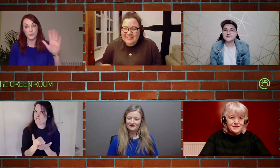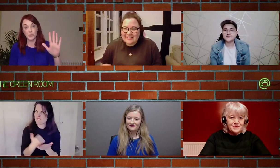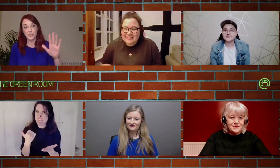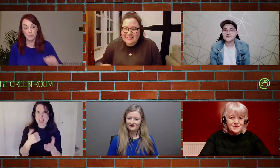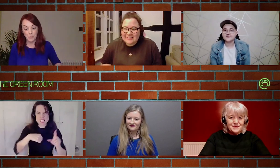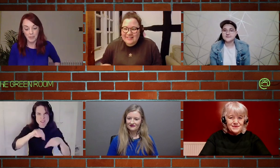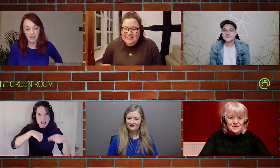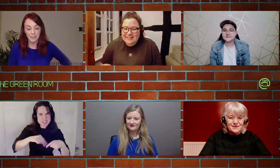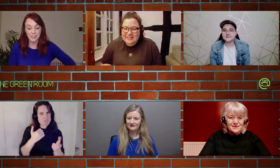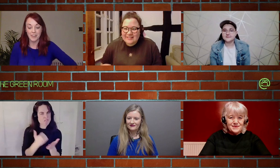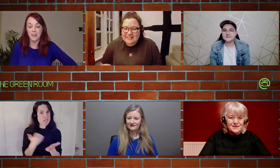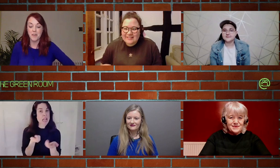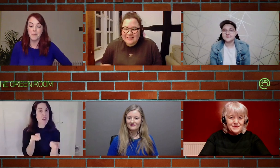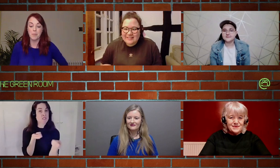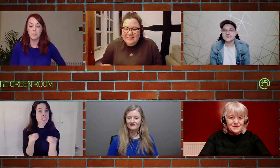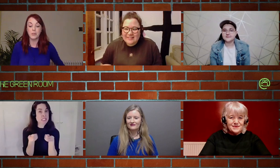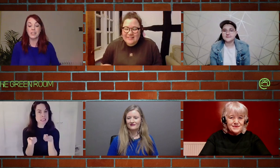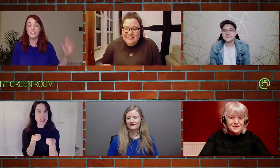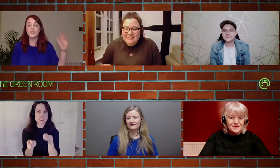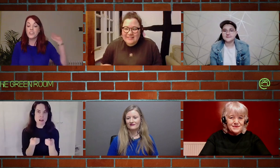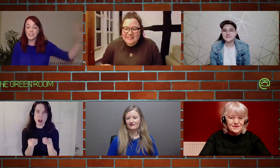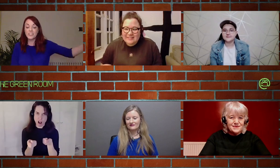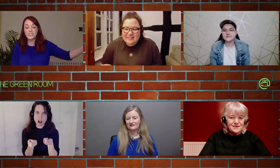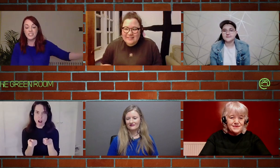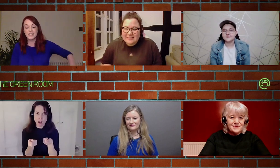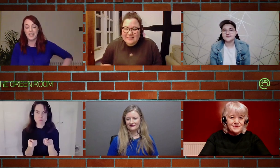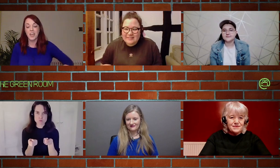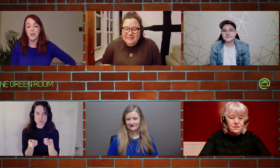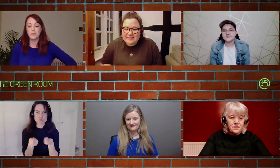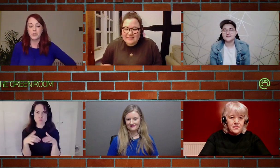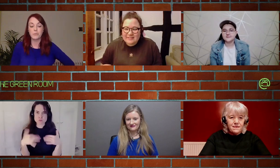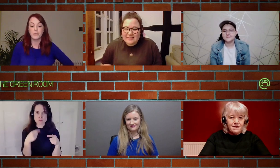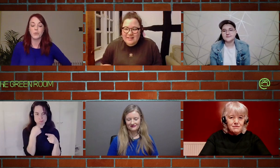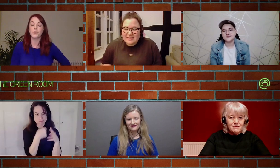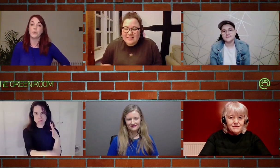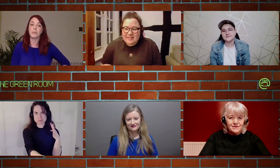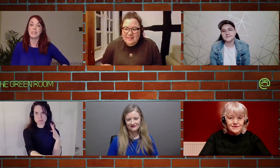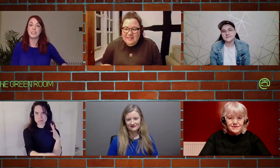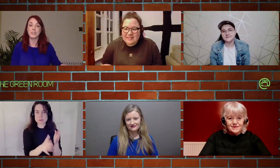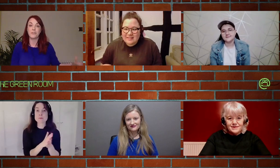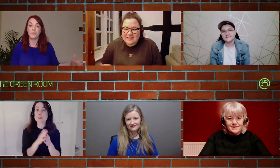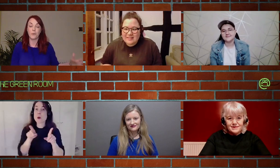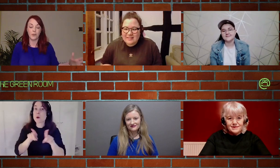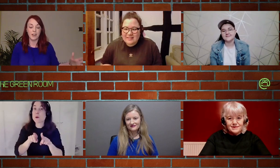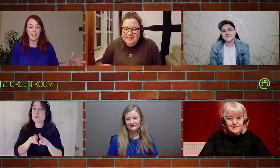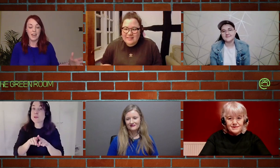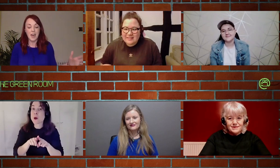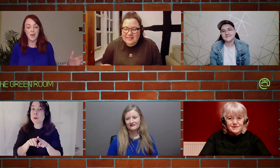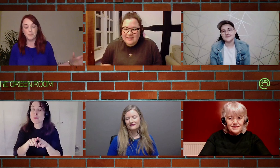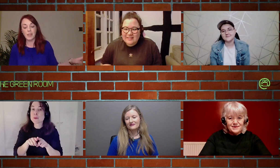want to put that out there about Brooklyn. And just to say Brooklyn was also nominated for